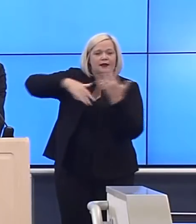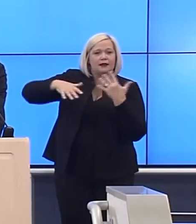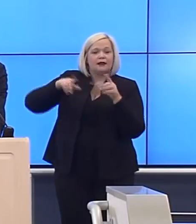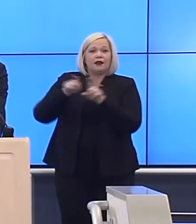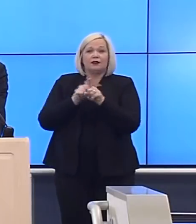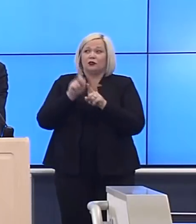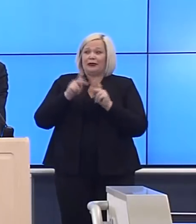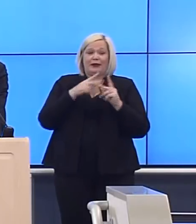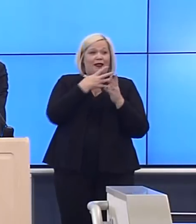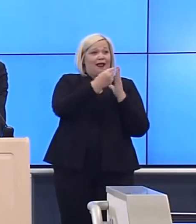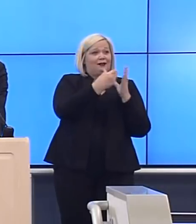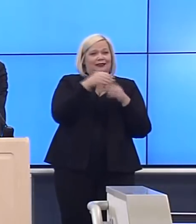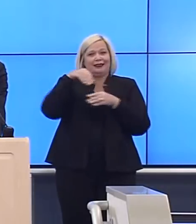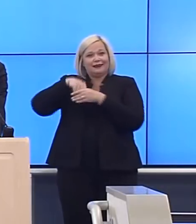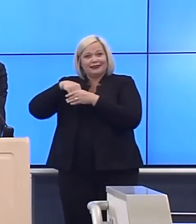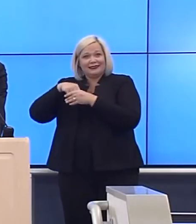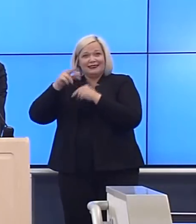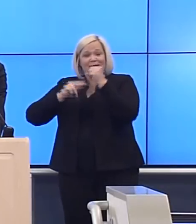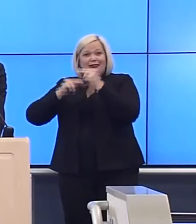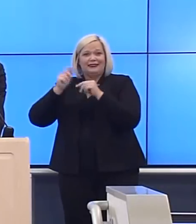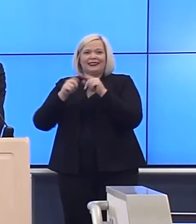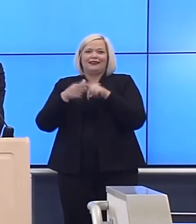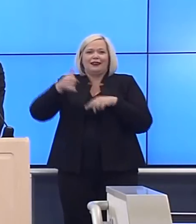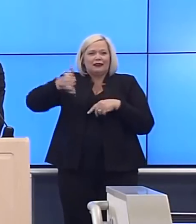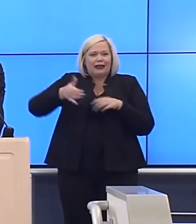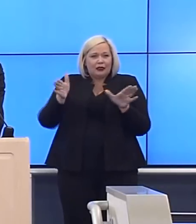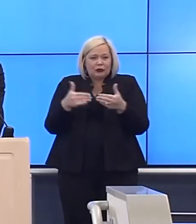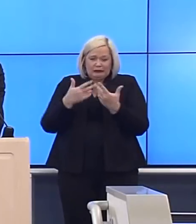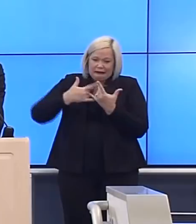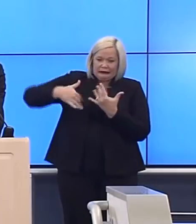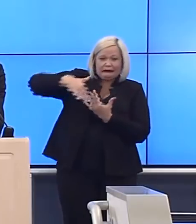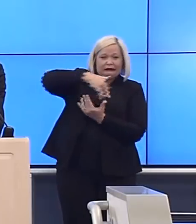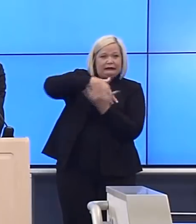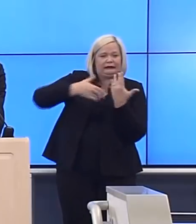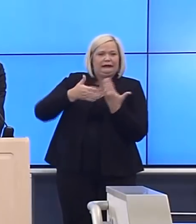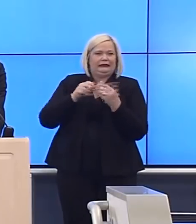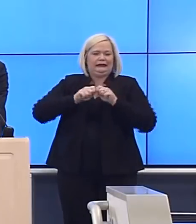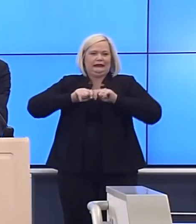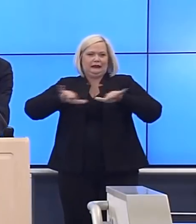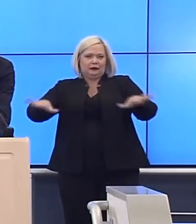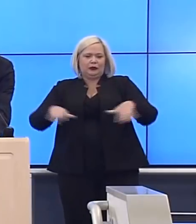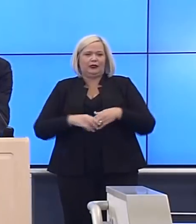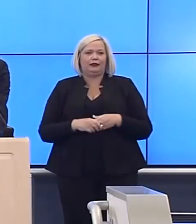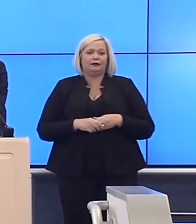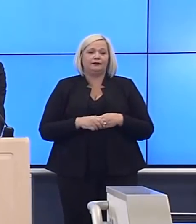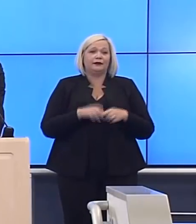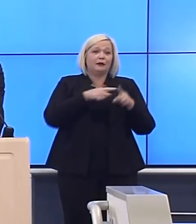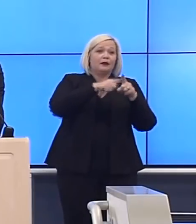INVOLVE HIGH LEVELS OF CONTACT EXHALATION. AND WE'RE INDIVIDUALS MOVE FROM OUTDOORS